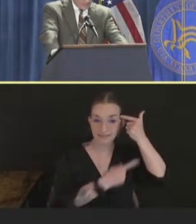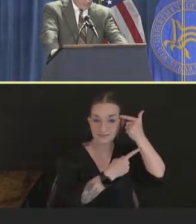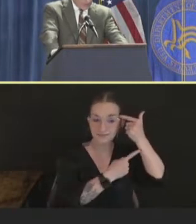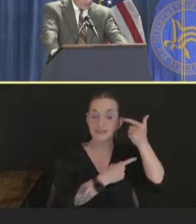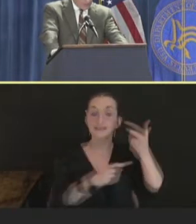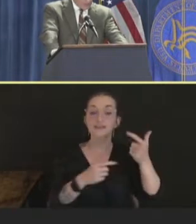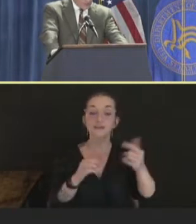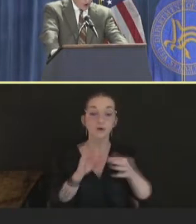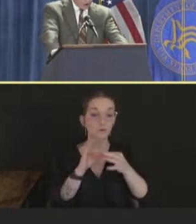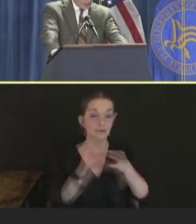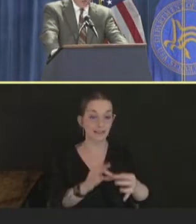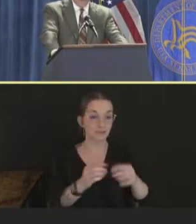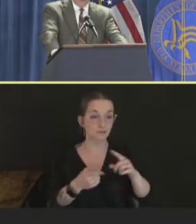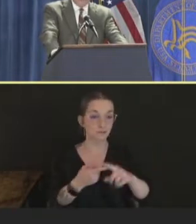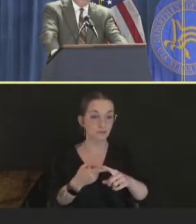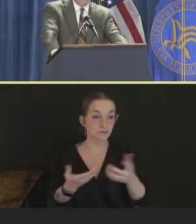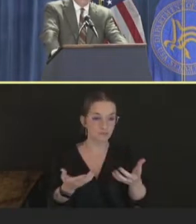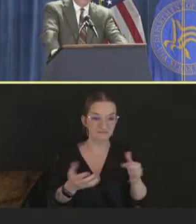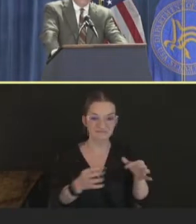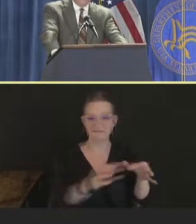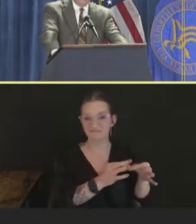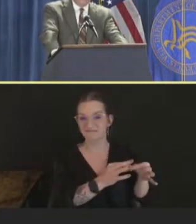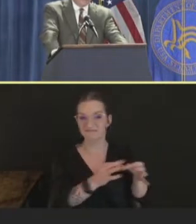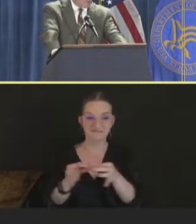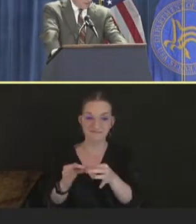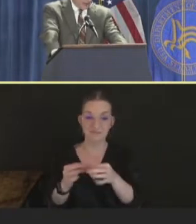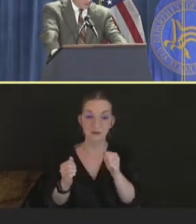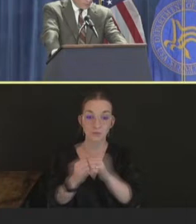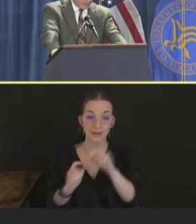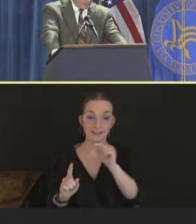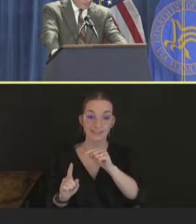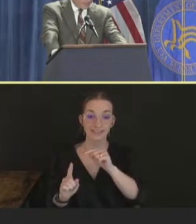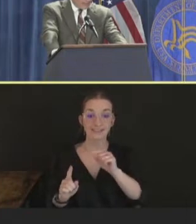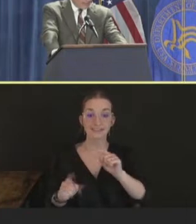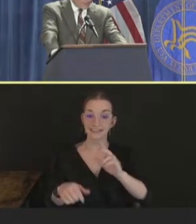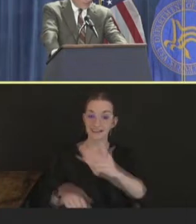out to be strongly correlated with actual vaccine behavior.